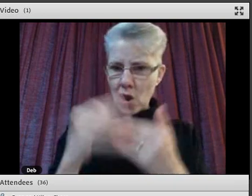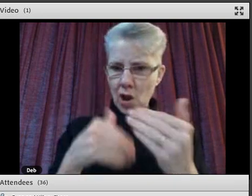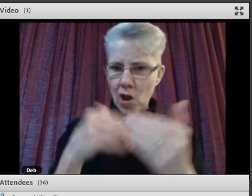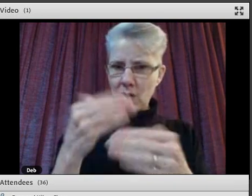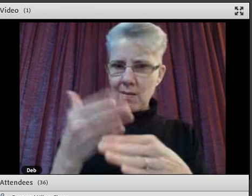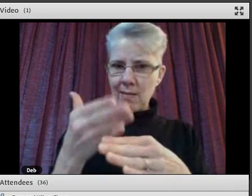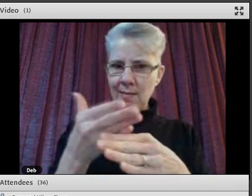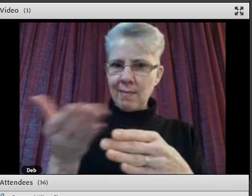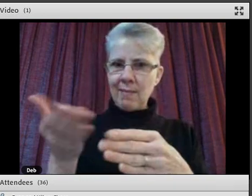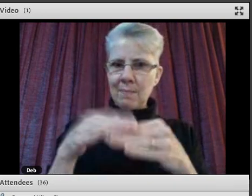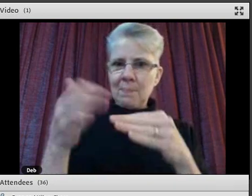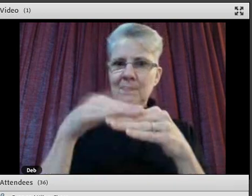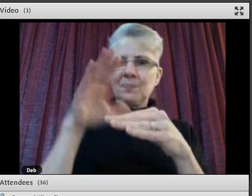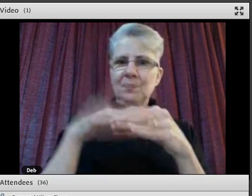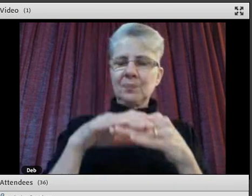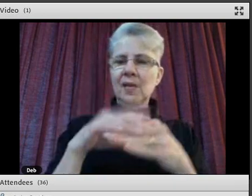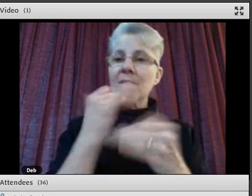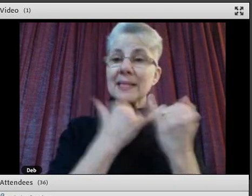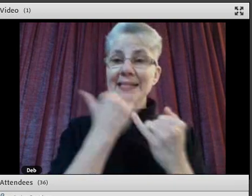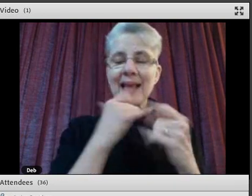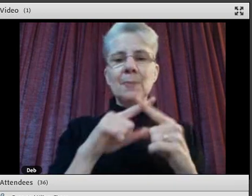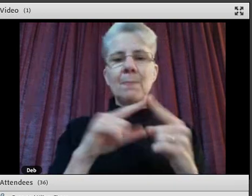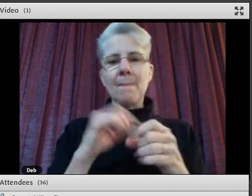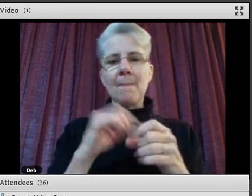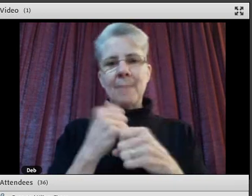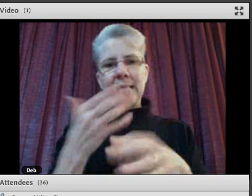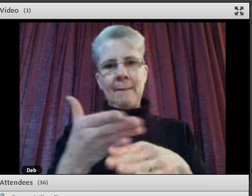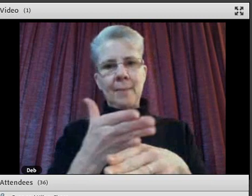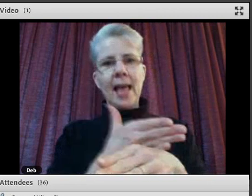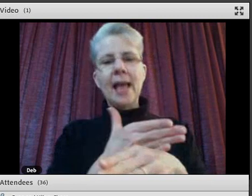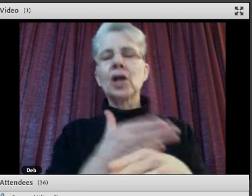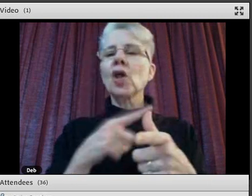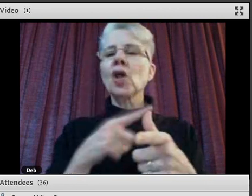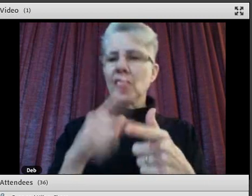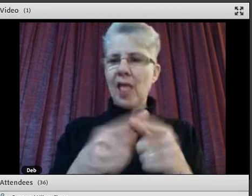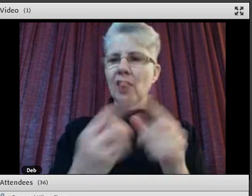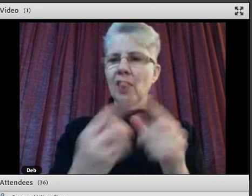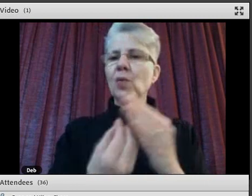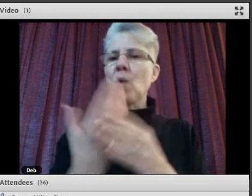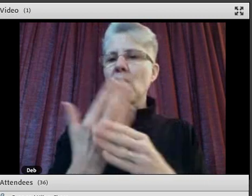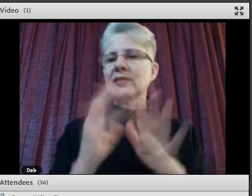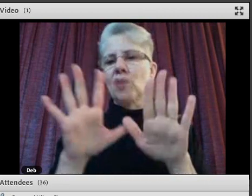I don't even want to say "mistakes," but just going and making it better, the growth is just tremendous.